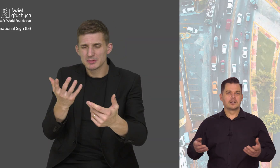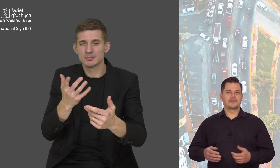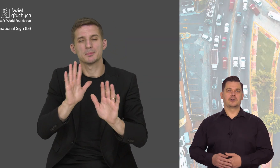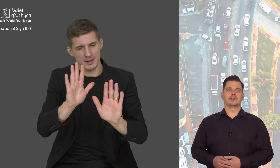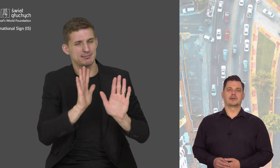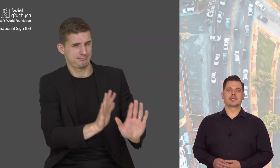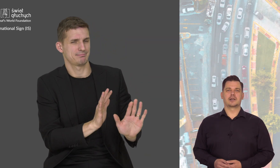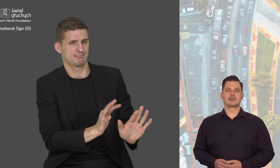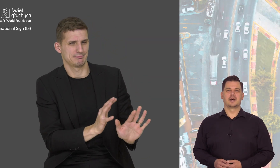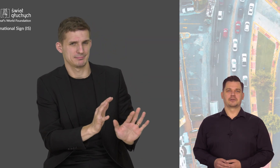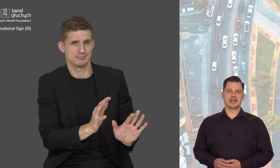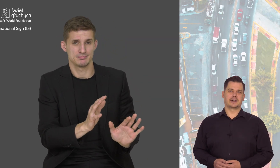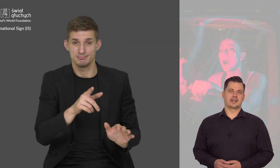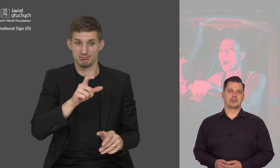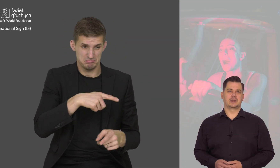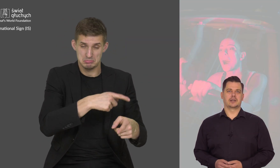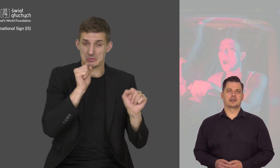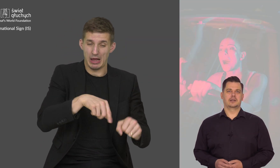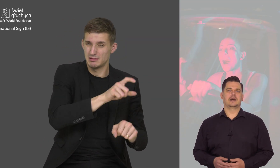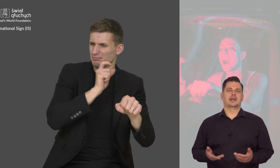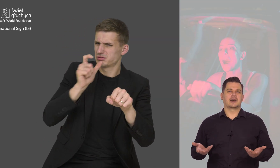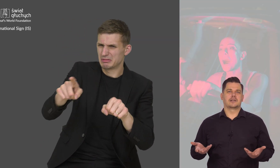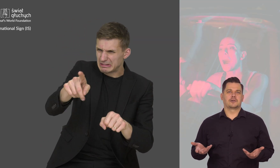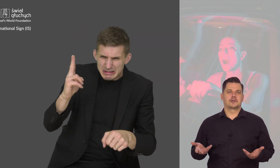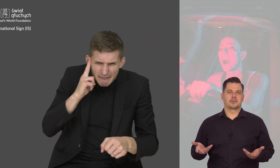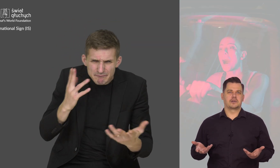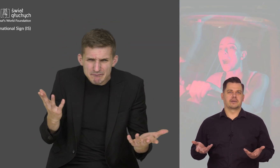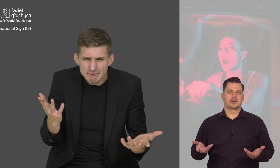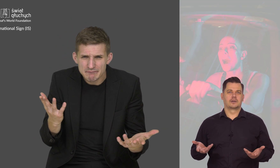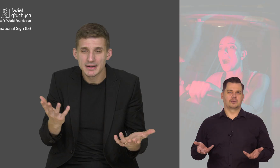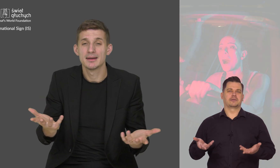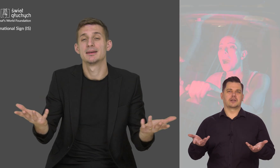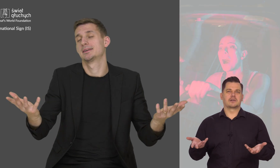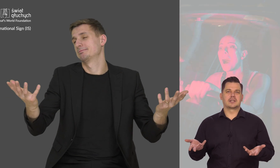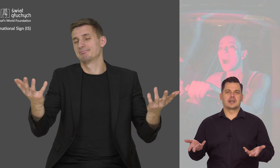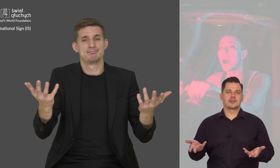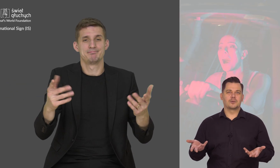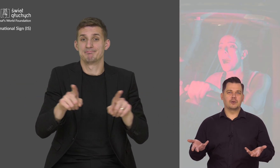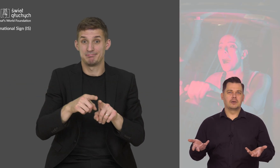Honestly, when people ask that in a rage, what reaction are they expecting?